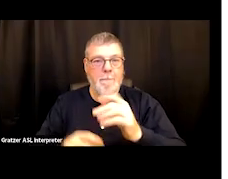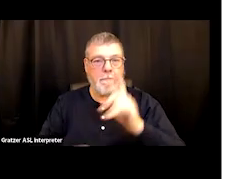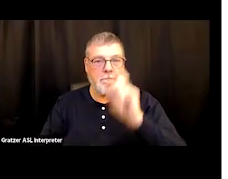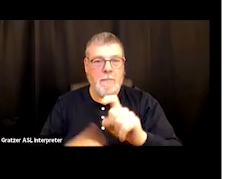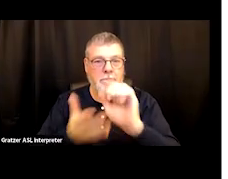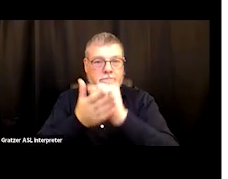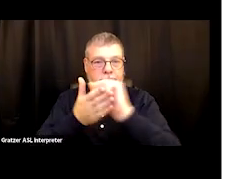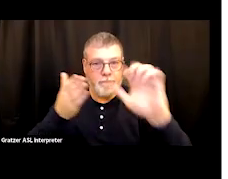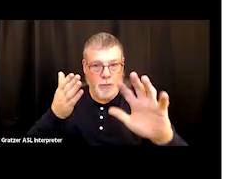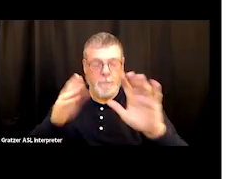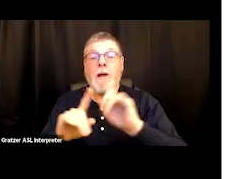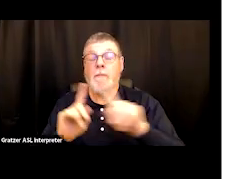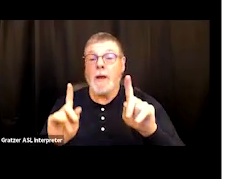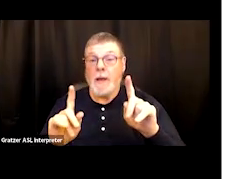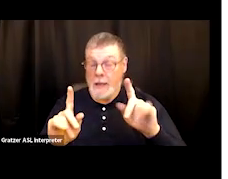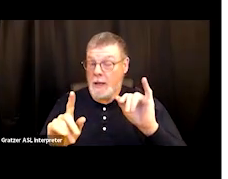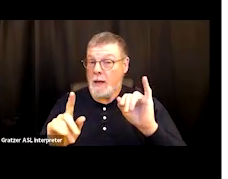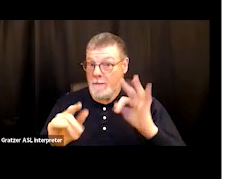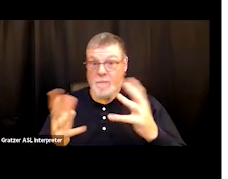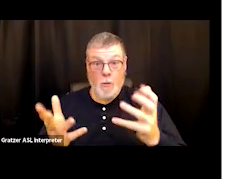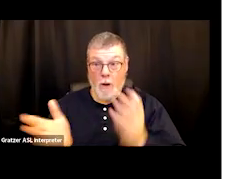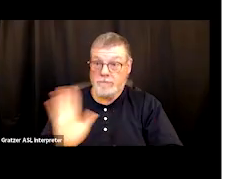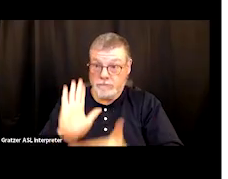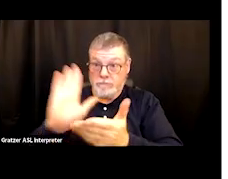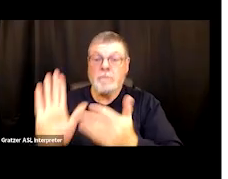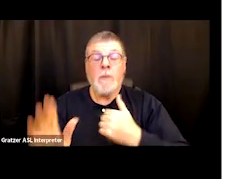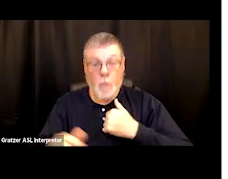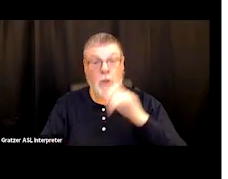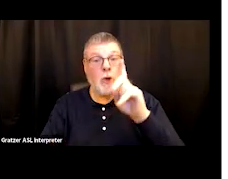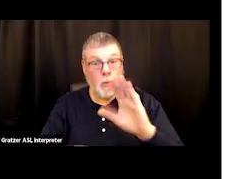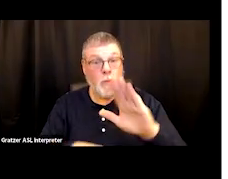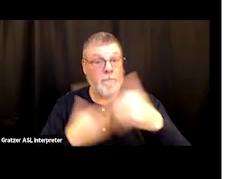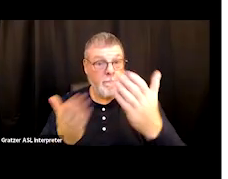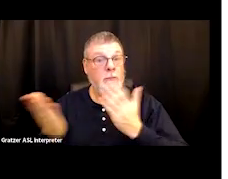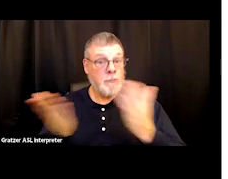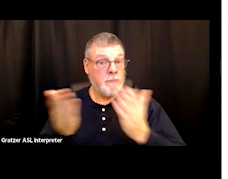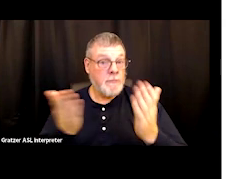But if you would like to take advantage of that, that's a service we provide, so feel free to do so.